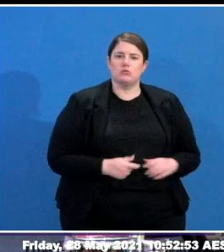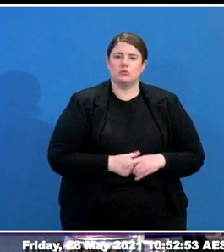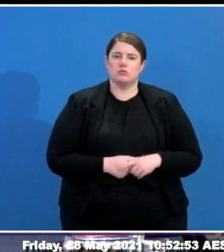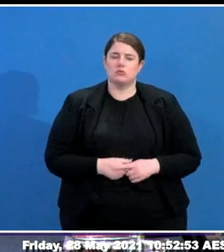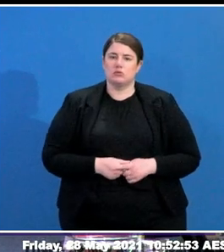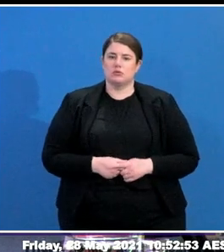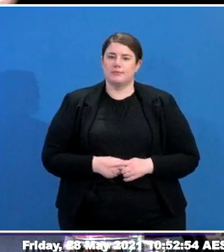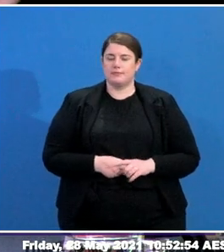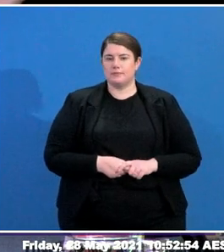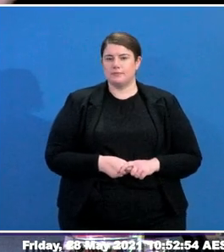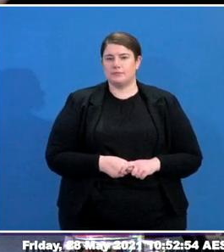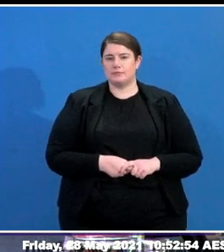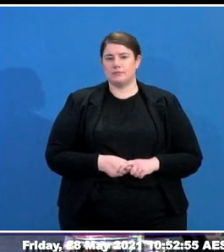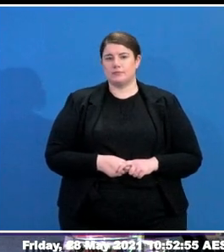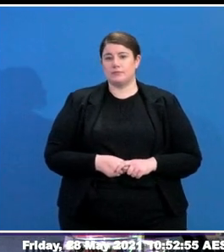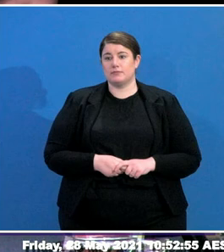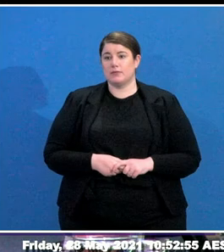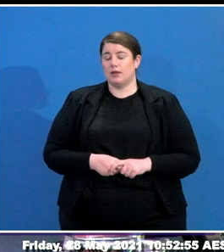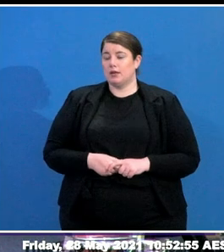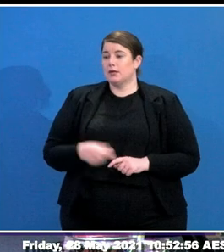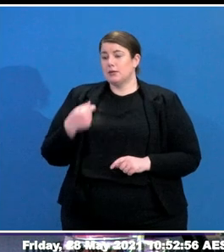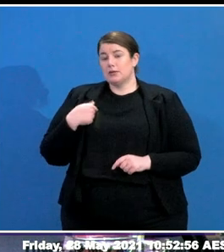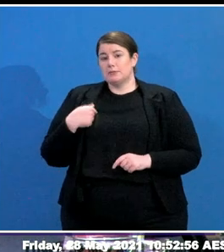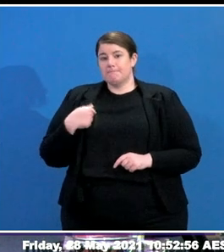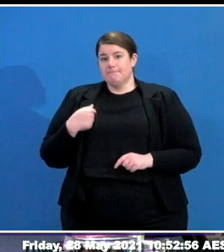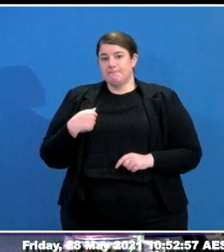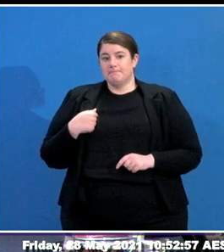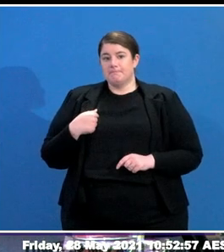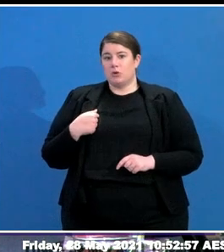Yes. Overseen --- have a better sense of the whole situation.